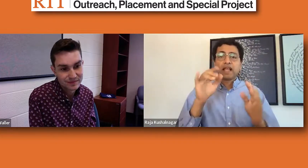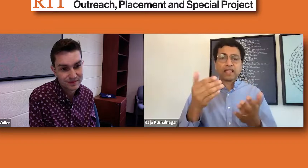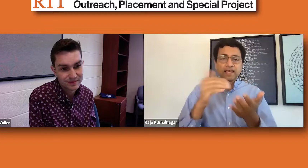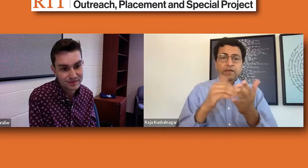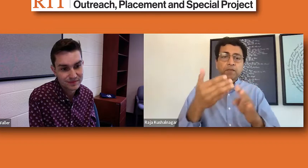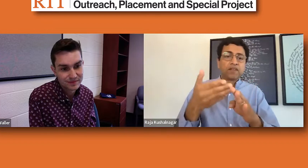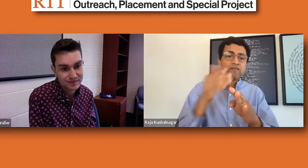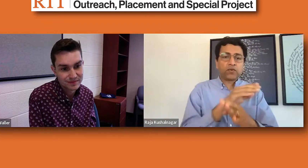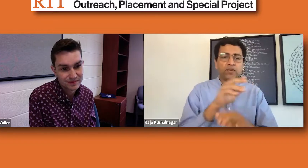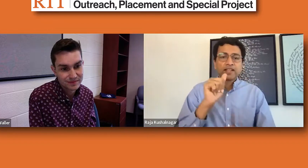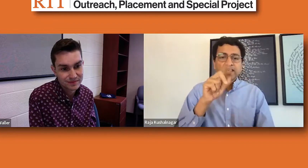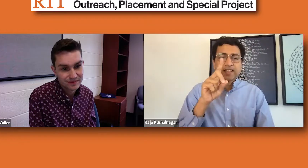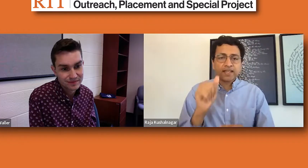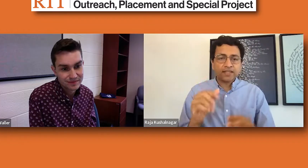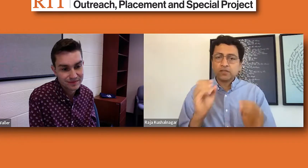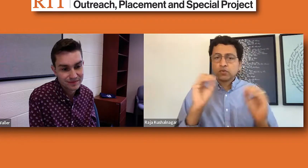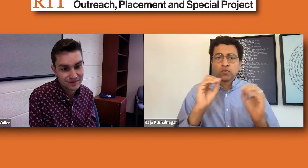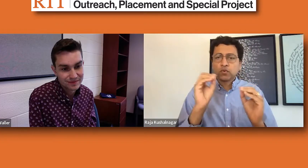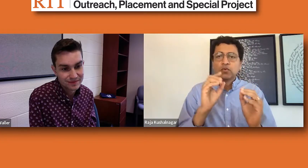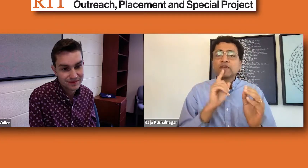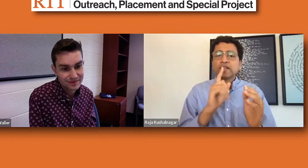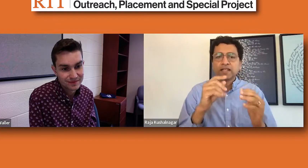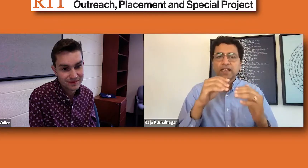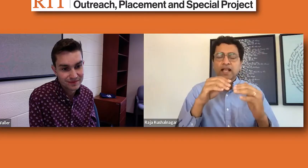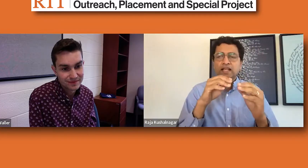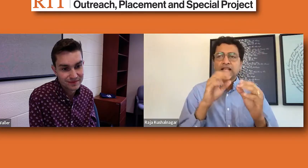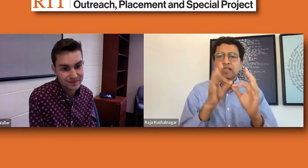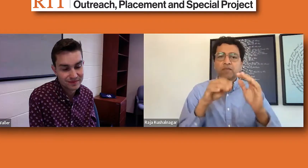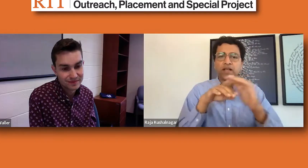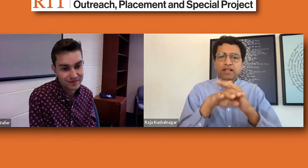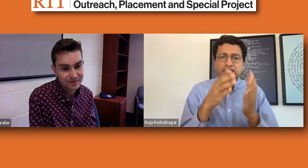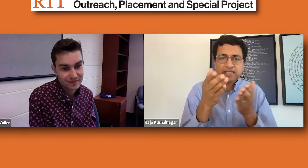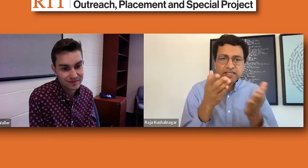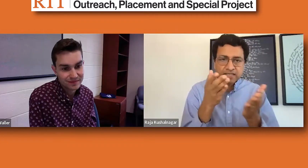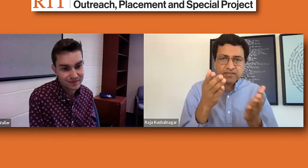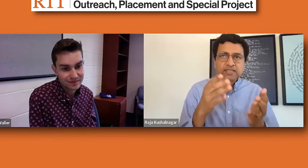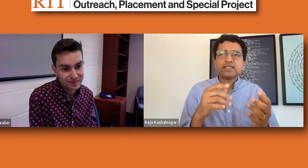It was great. But again, this is prior to the Americans with Disabilities Act.